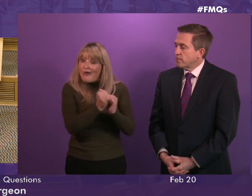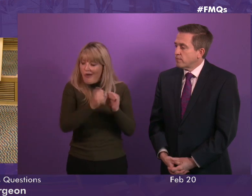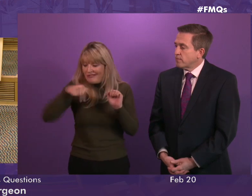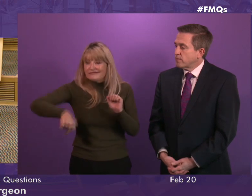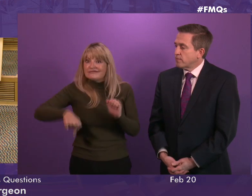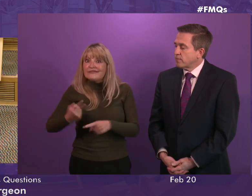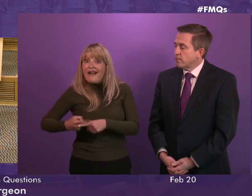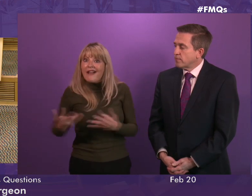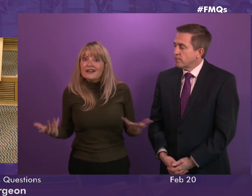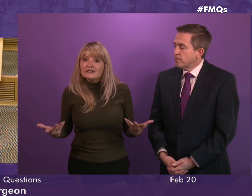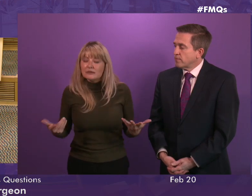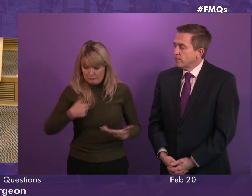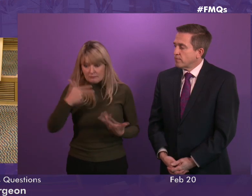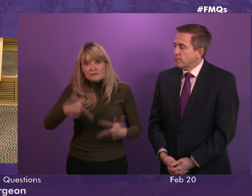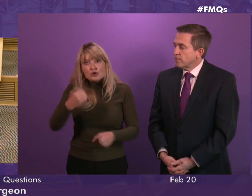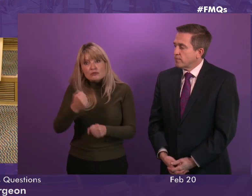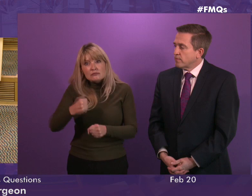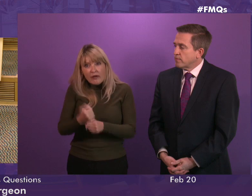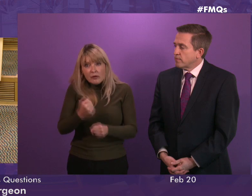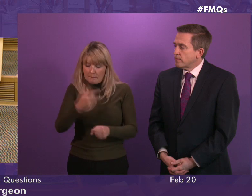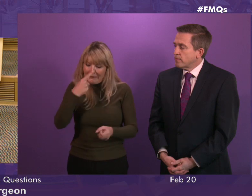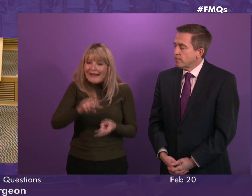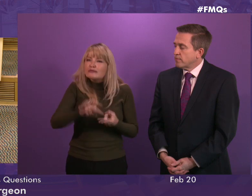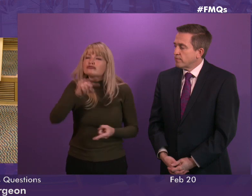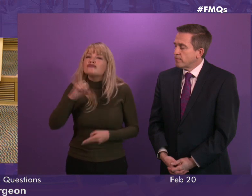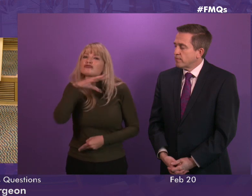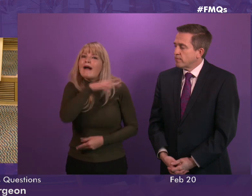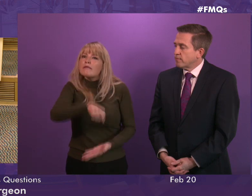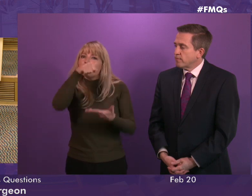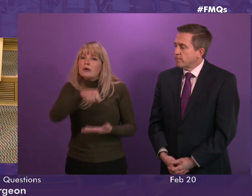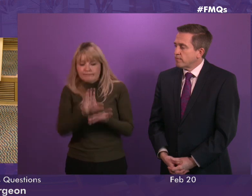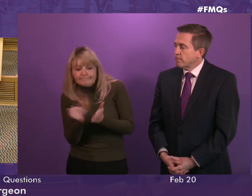In the draft budget, we have increased Police Scotland’s funding, and we will continue